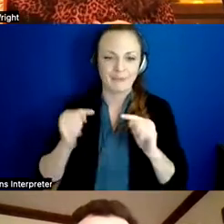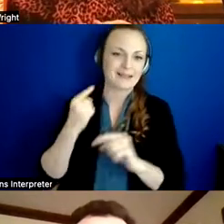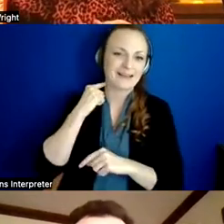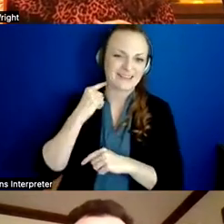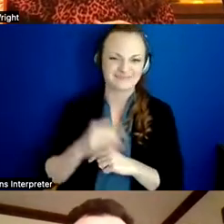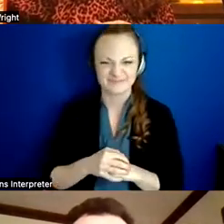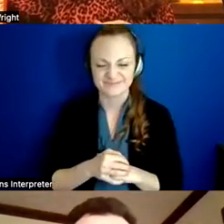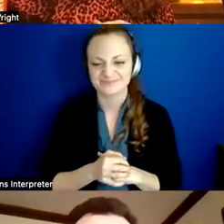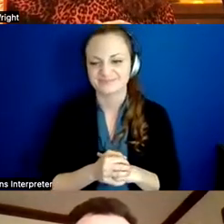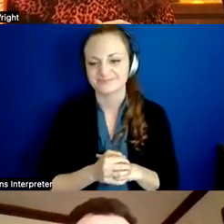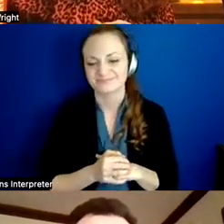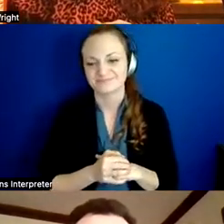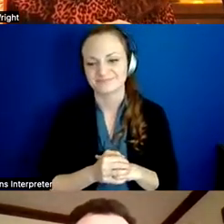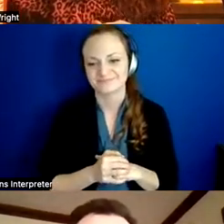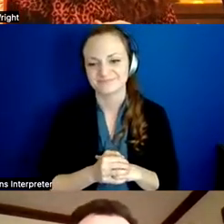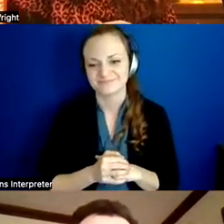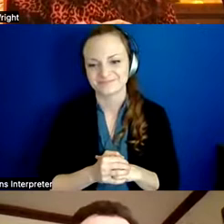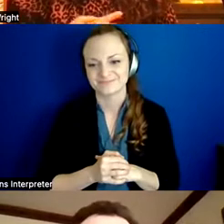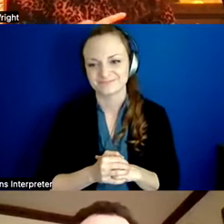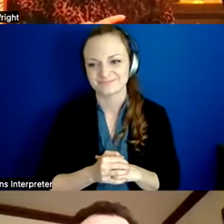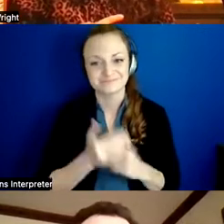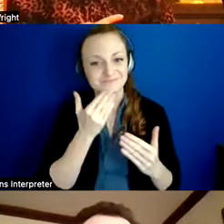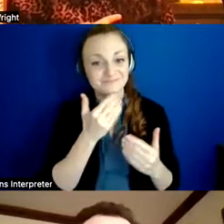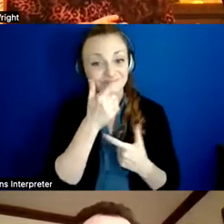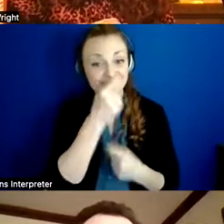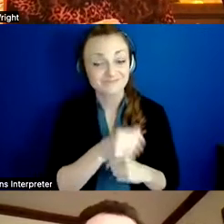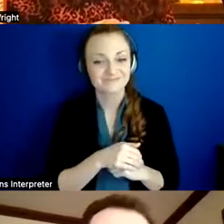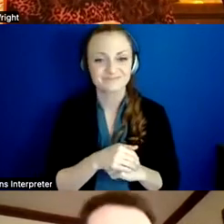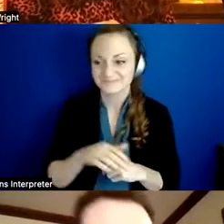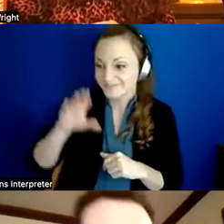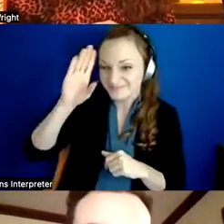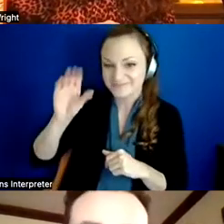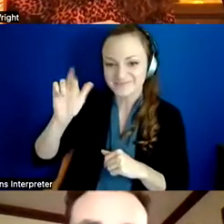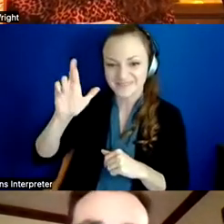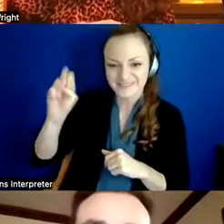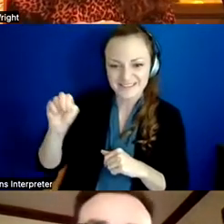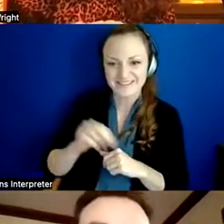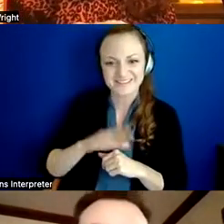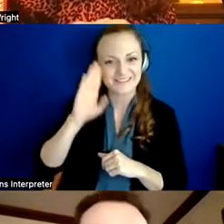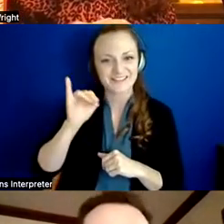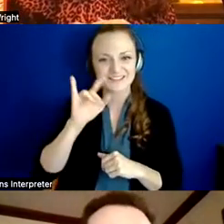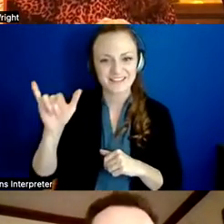it. 19:33:23 Thank you. Very interesting, thank you. Thank you so much. hi erin hi, Joe, it's good to see you. This is great.